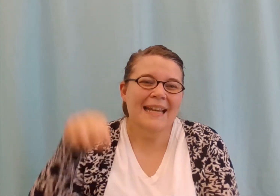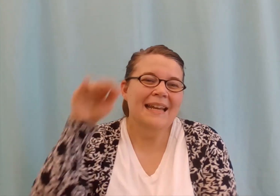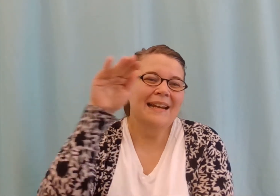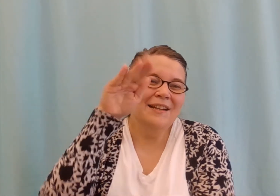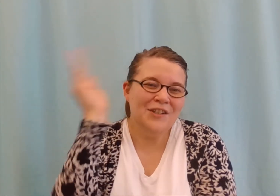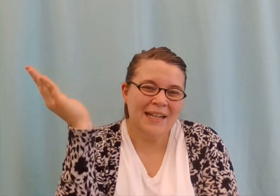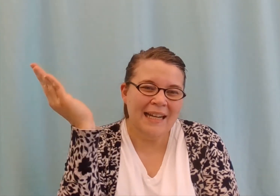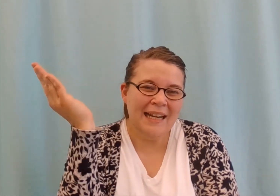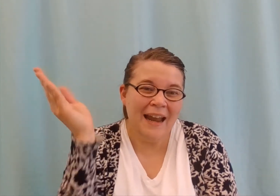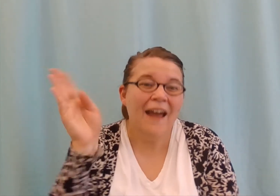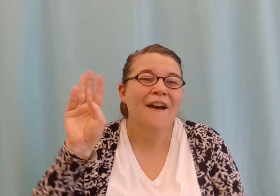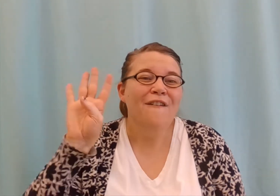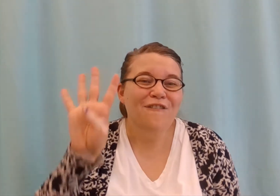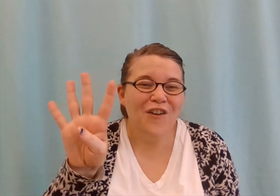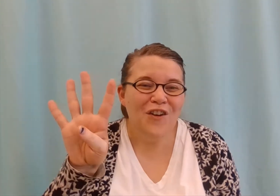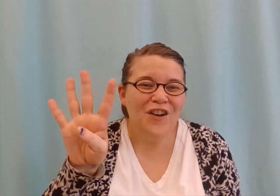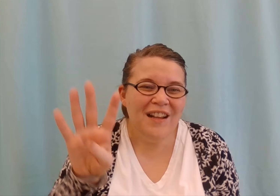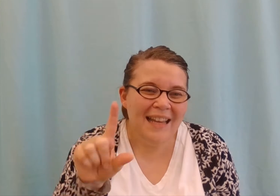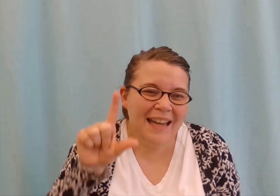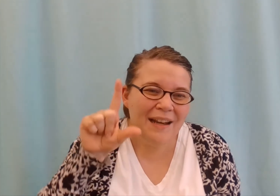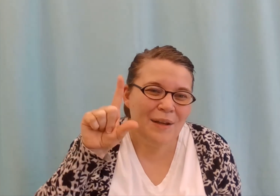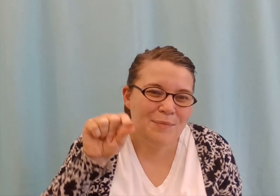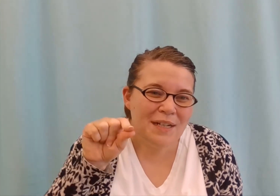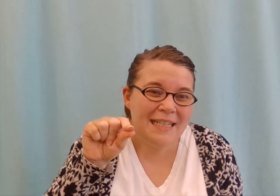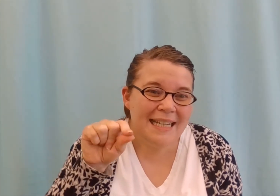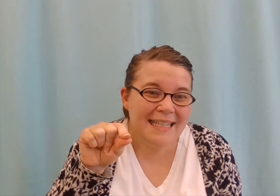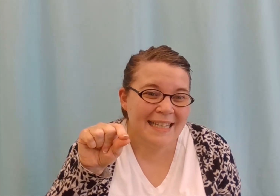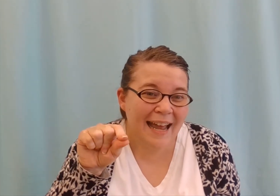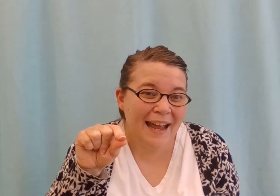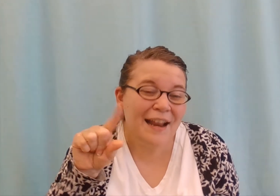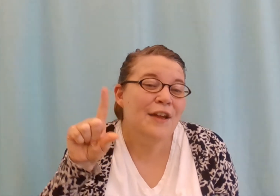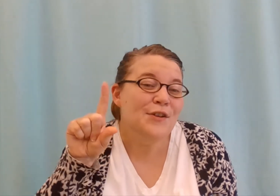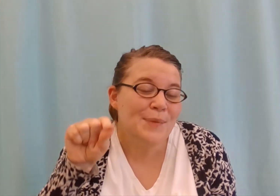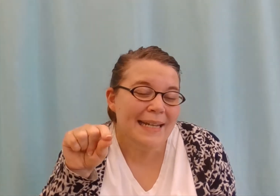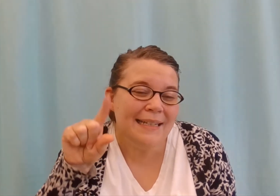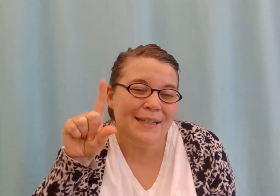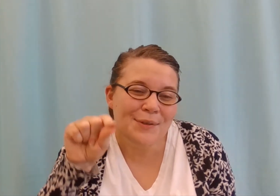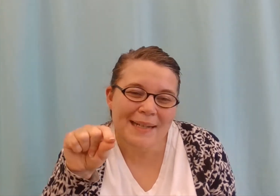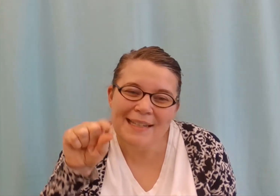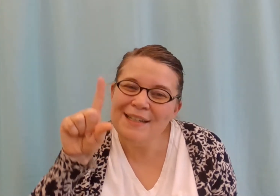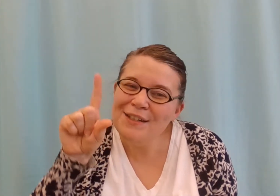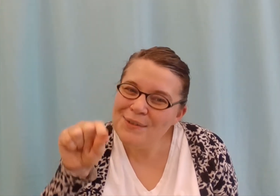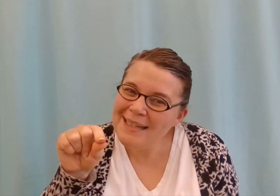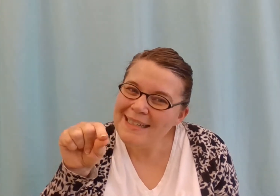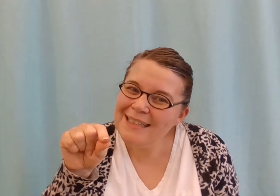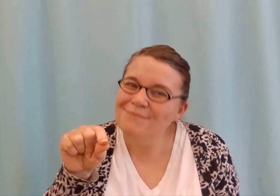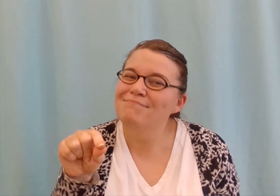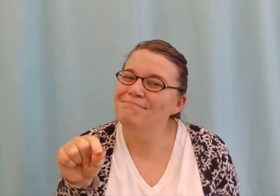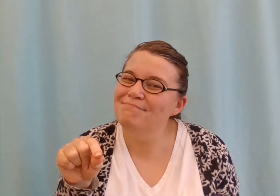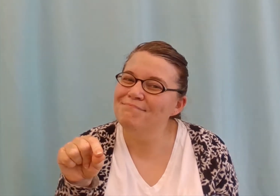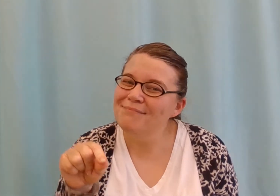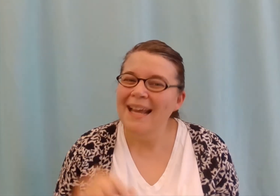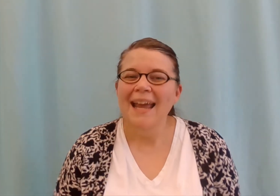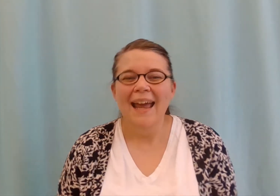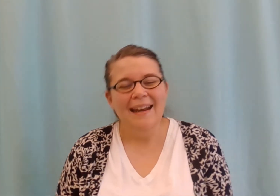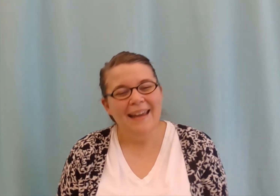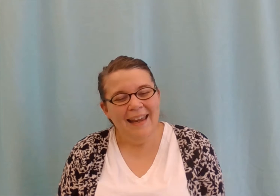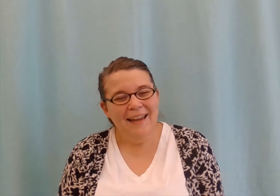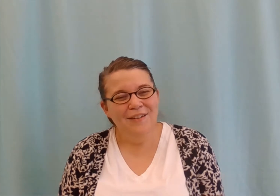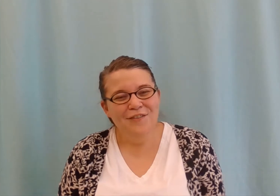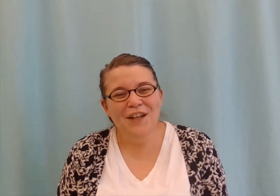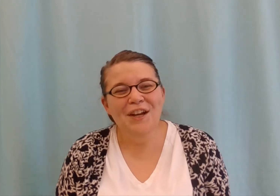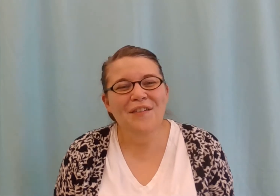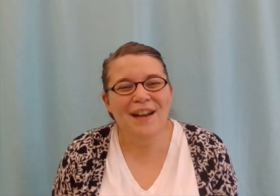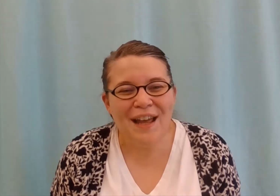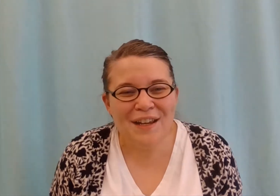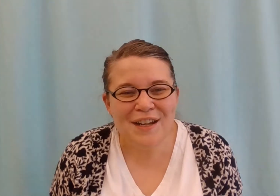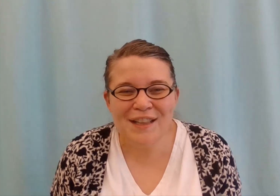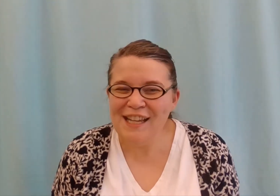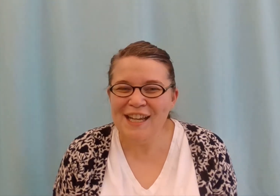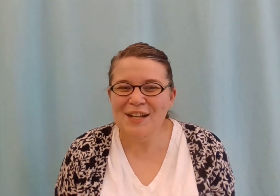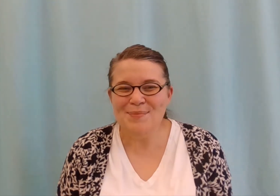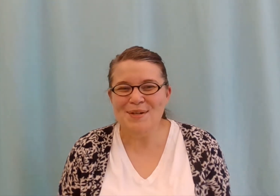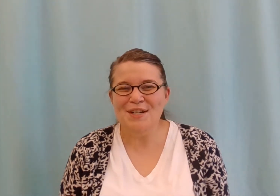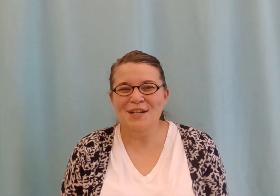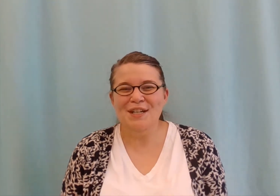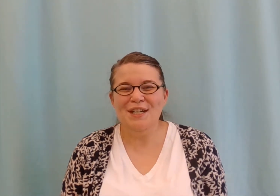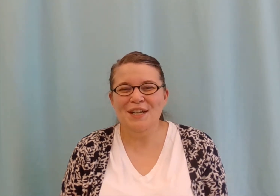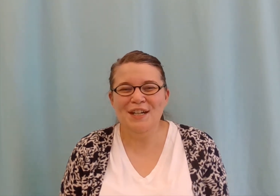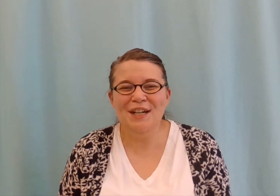in a tree. Four little birds, they said "tweet, tweet, tweet." And in flew another little bird.